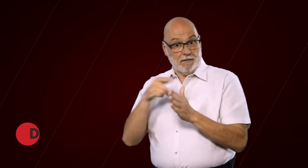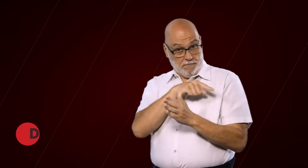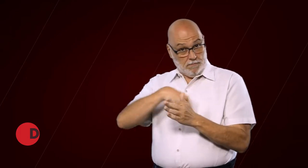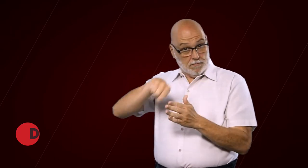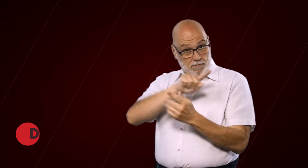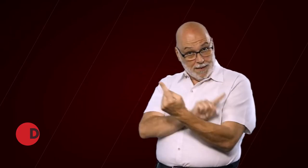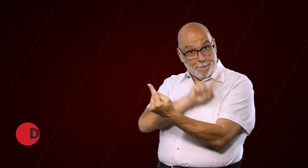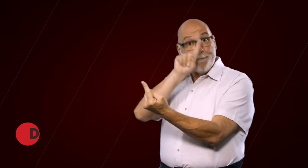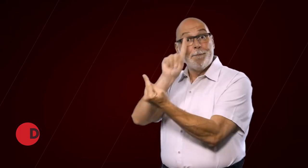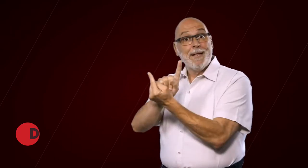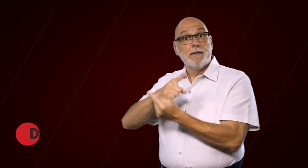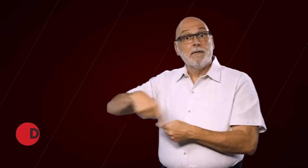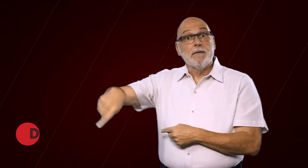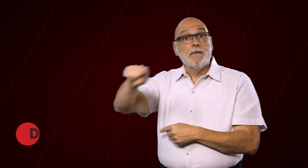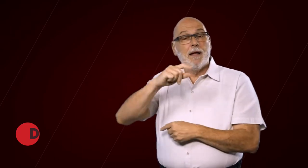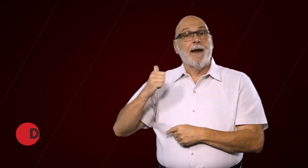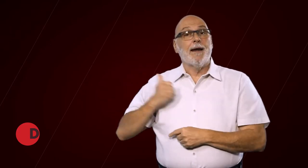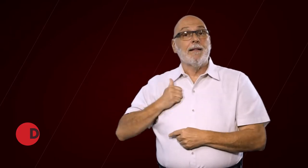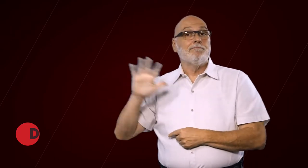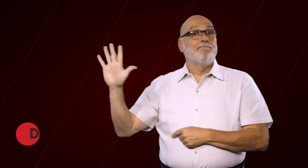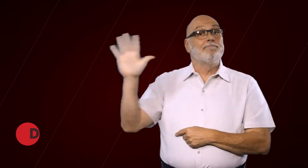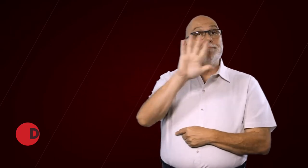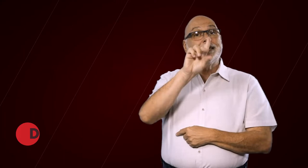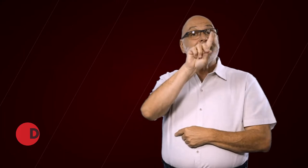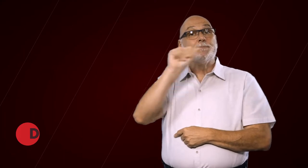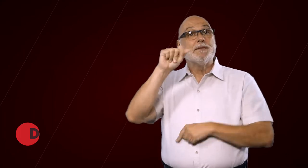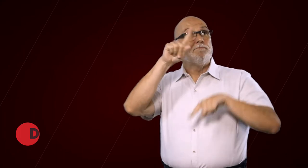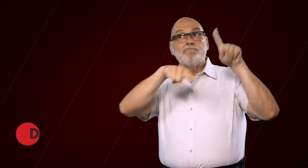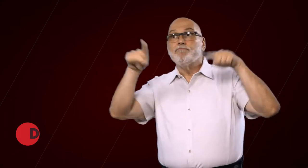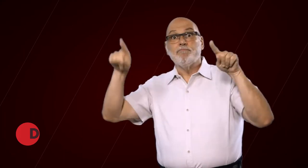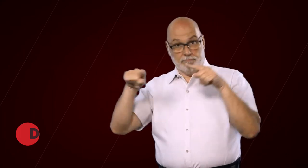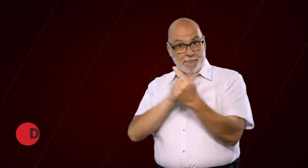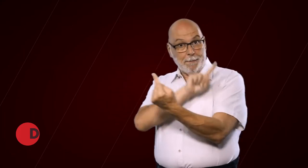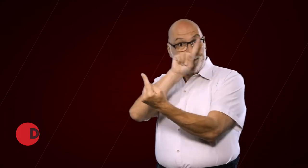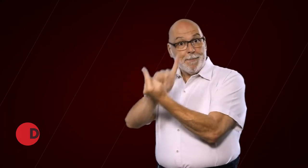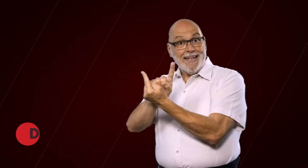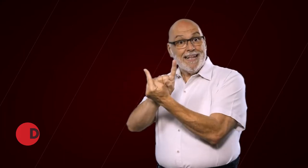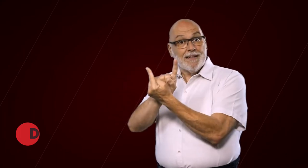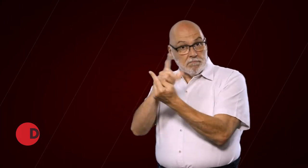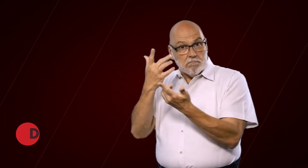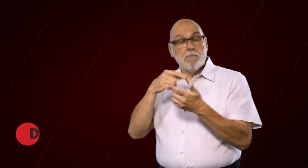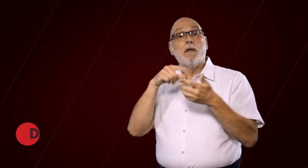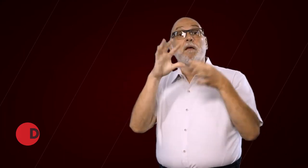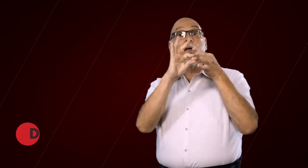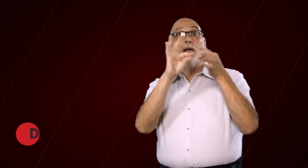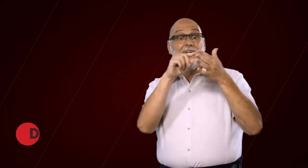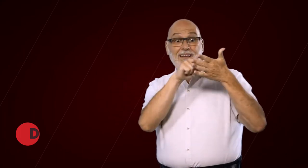the needs of Canadians with various disabilities“ which was